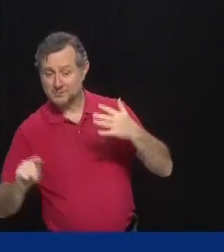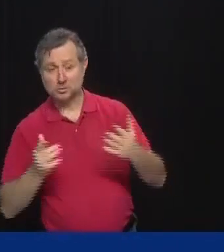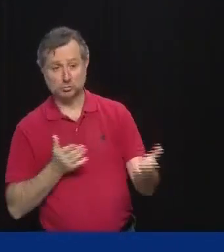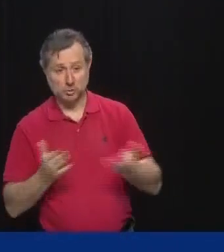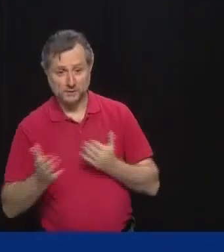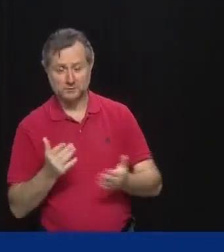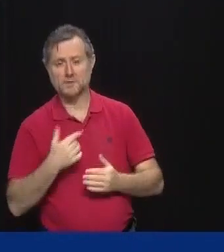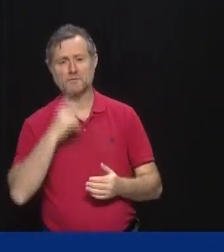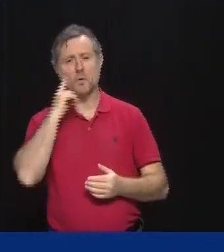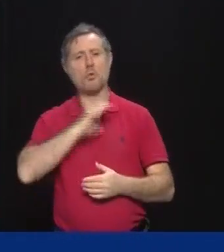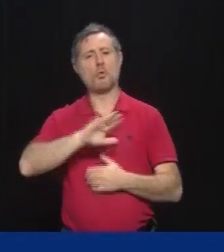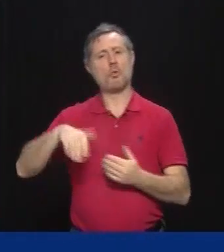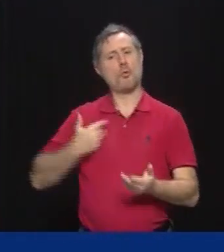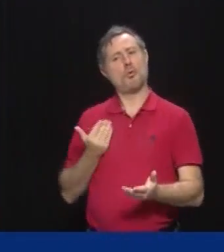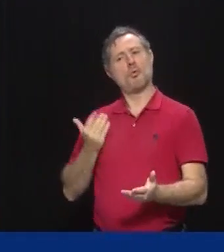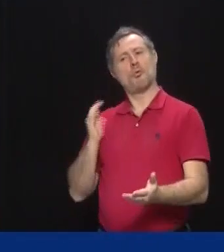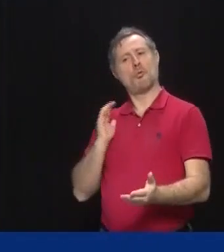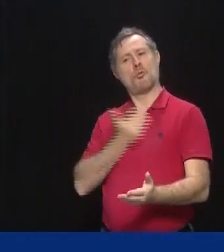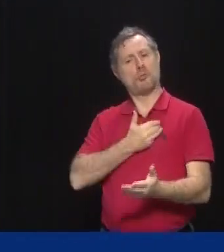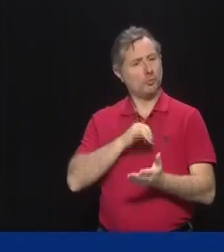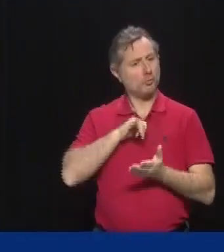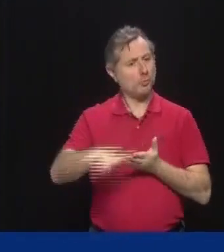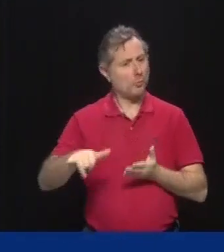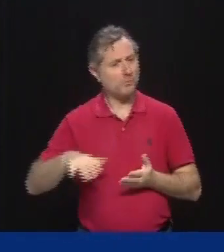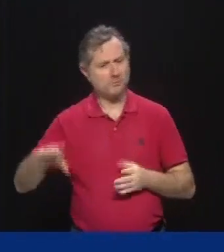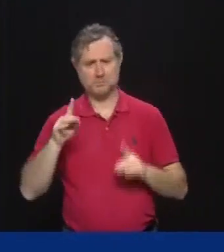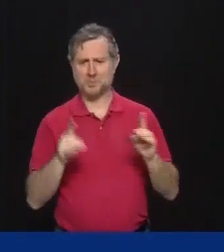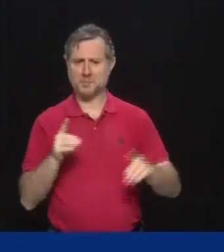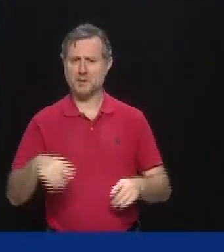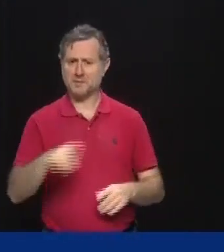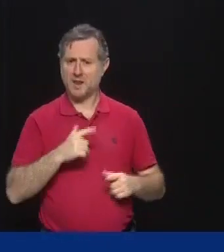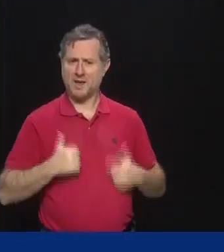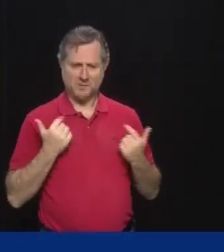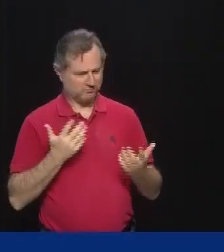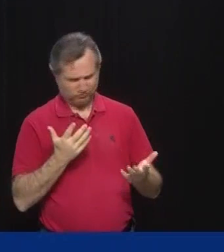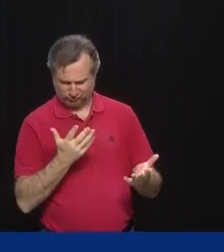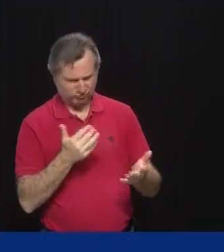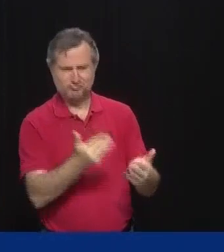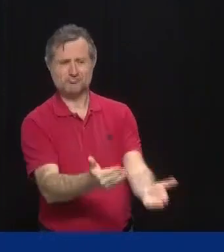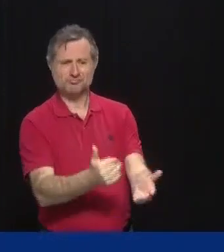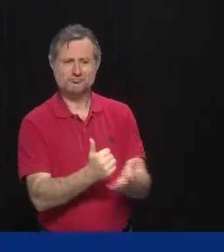IF THEY NEED OUR ASSISTANCE TO PROVIDE BASIC SERVICES FOR THE CONSTITUENTS, I'LL BE THERE TO